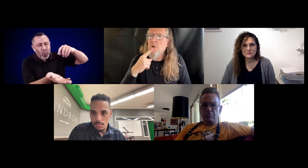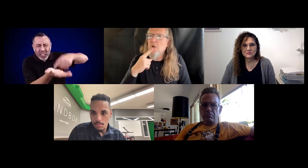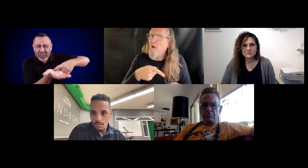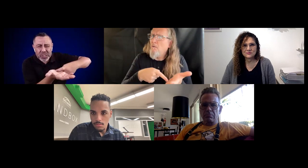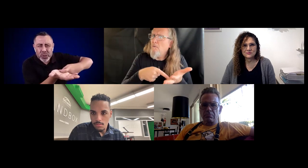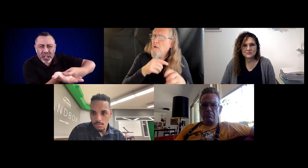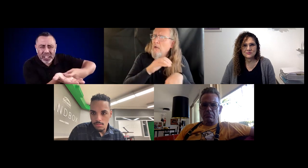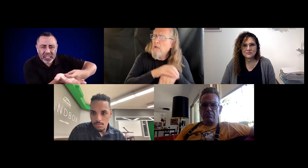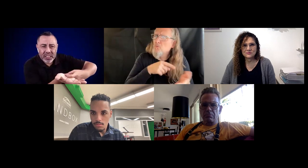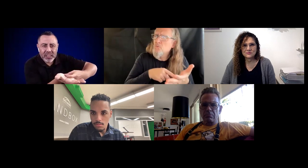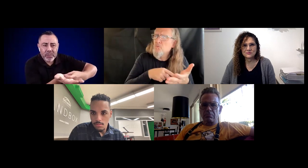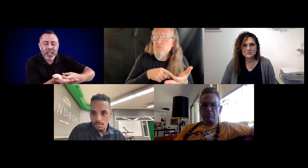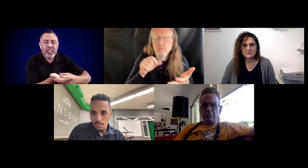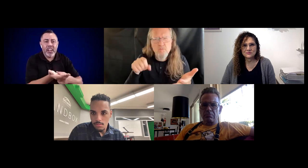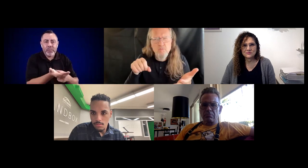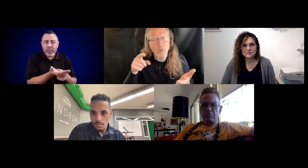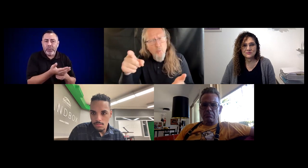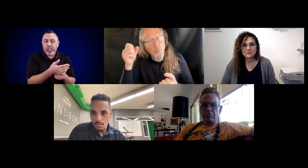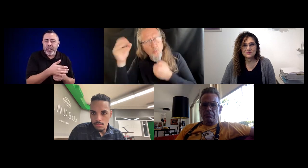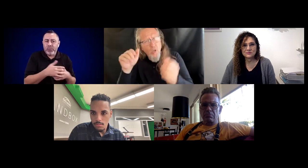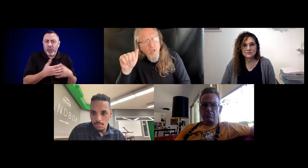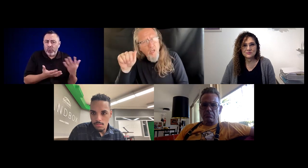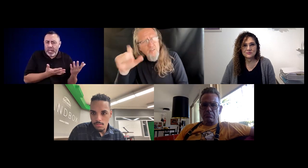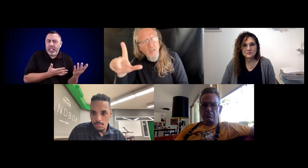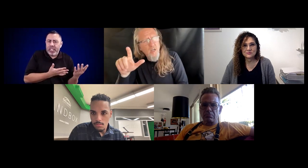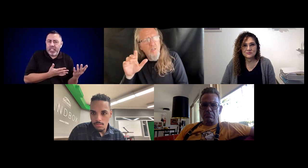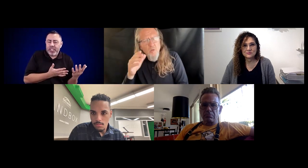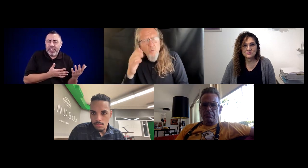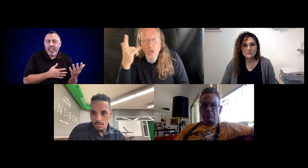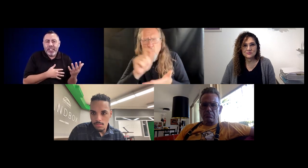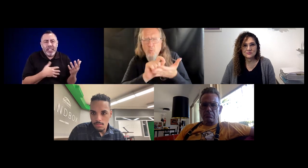Well, what language are you writing in? And the deaf people responded, well we're writing in English.